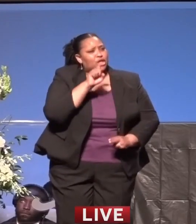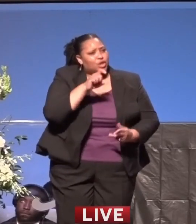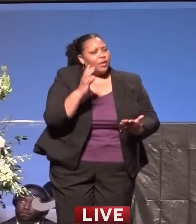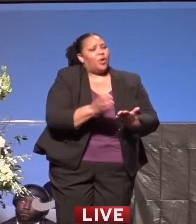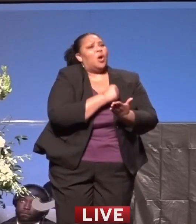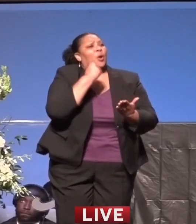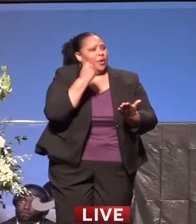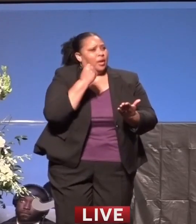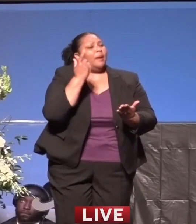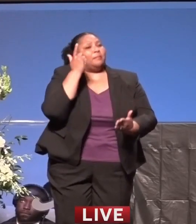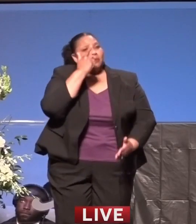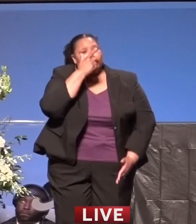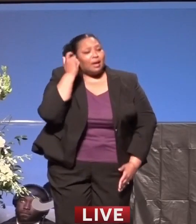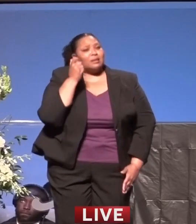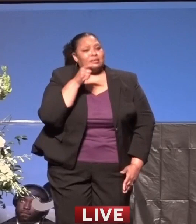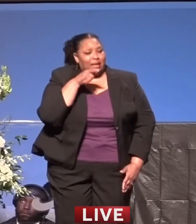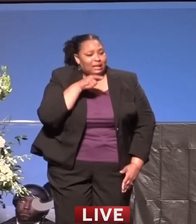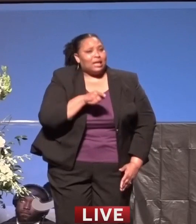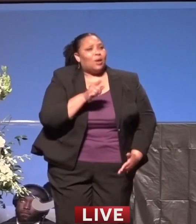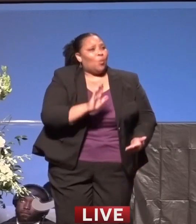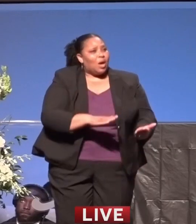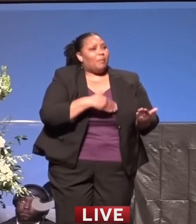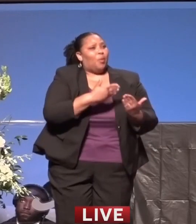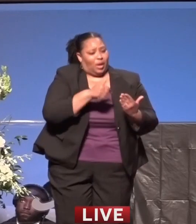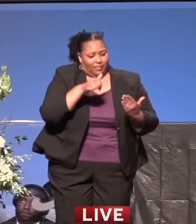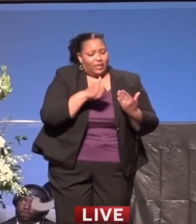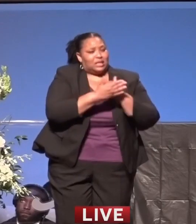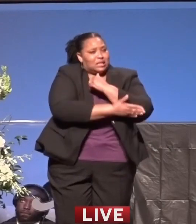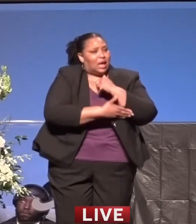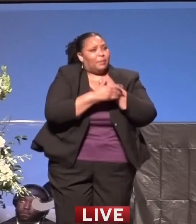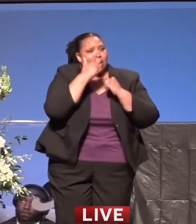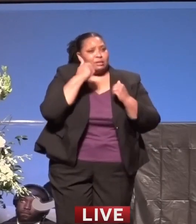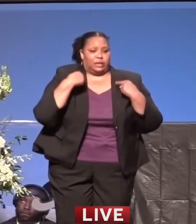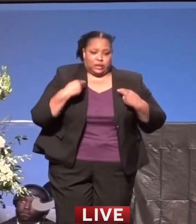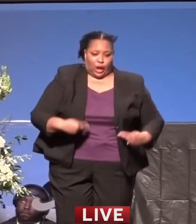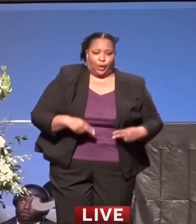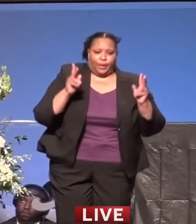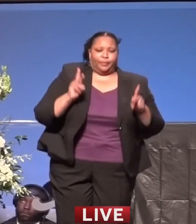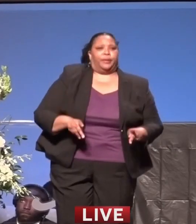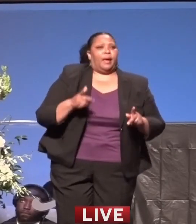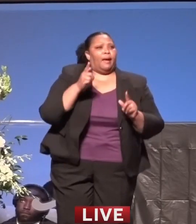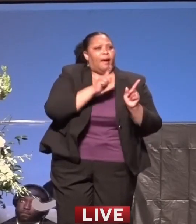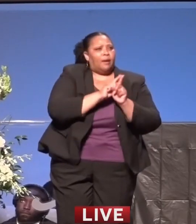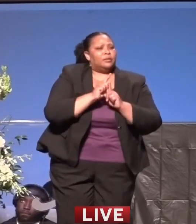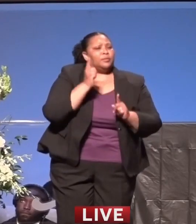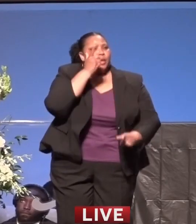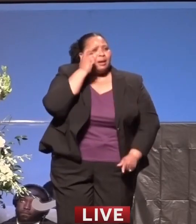I WANT THE UNITED STATES OF AMERICA TO SHOW HIM THE RESPECT THAT HE RICHLY EARNED SIMPLY